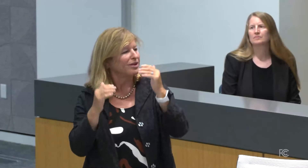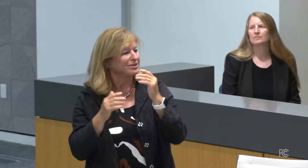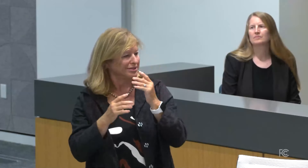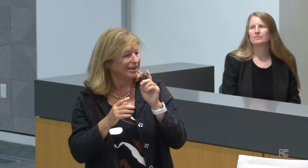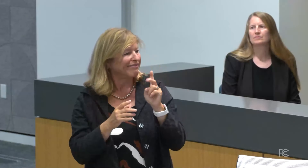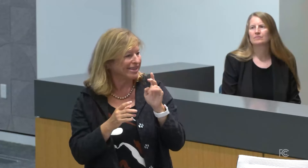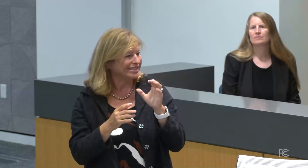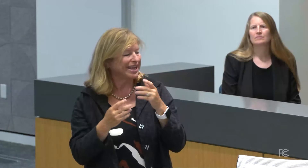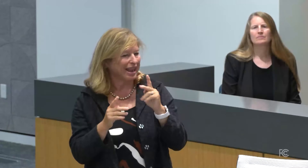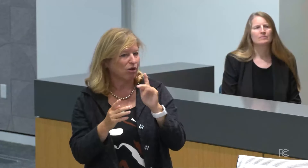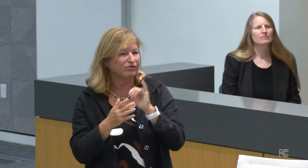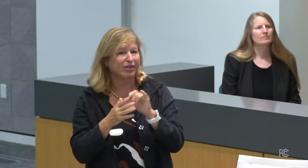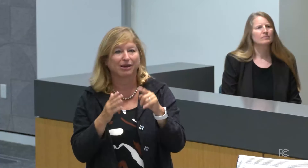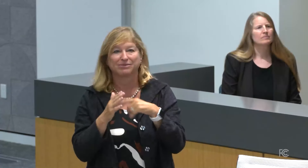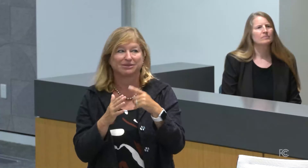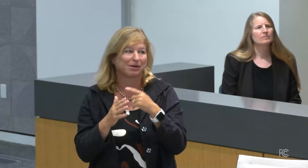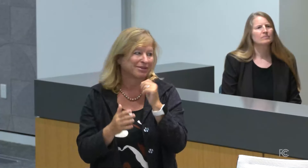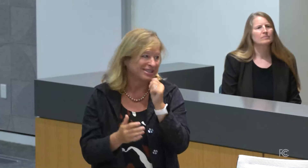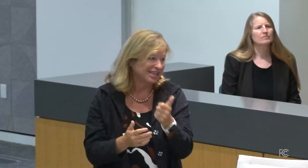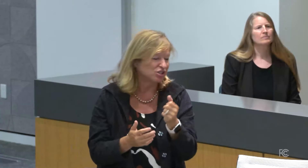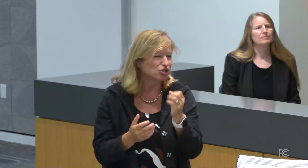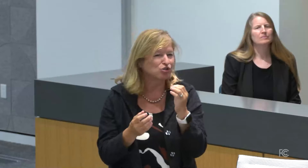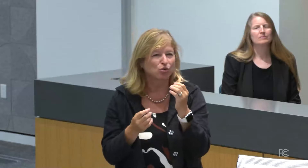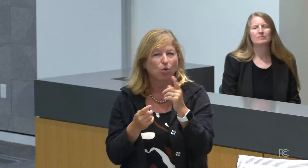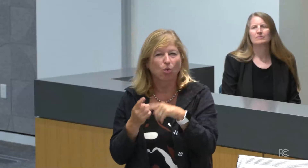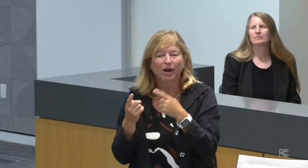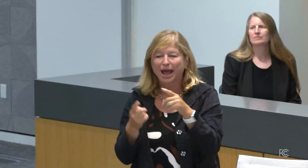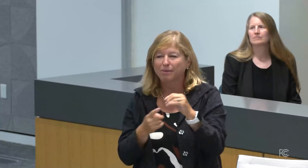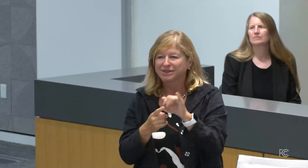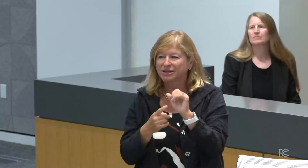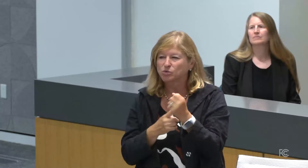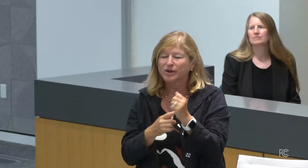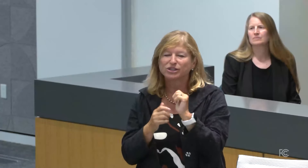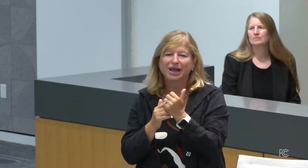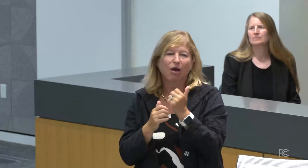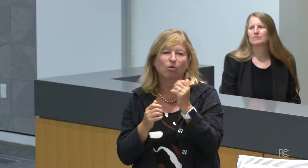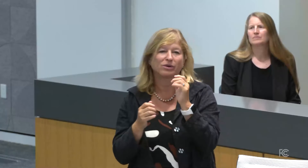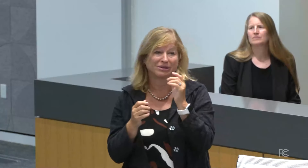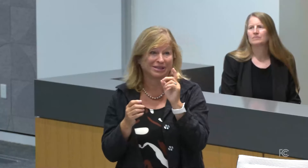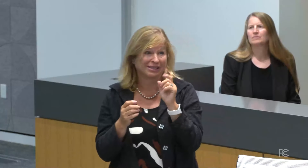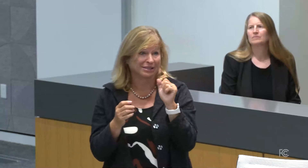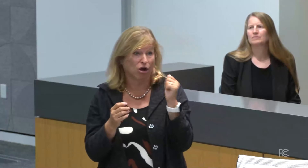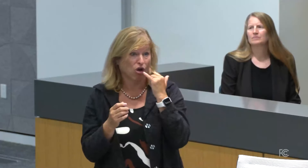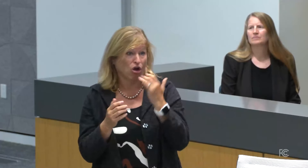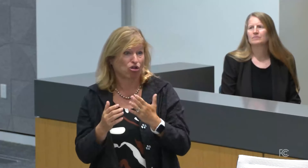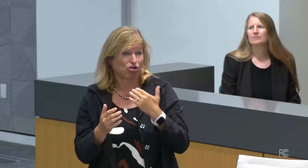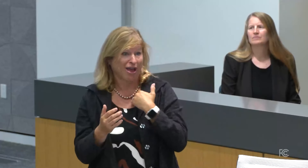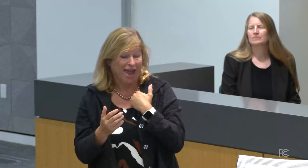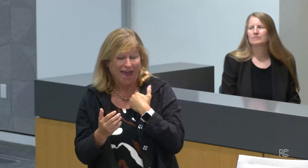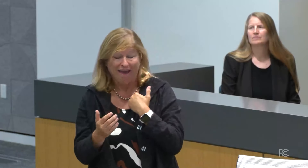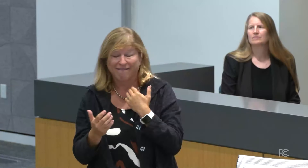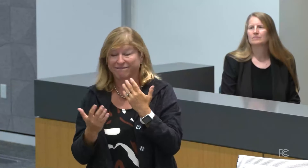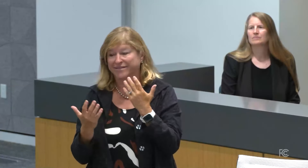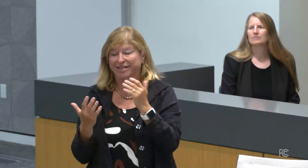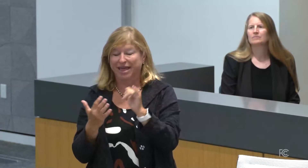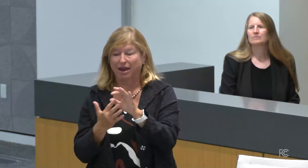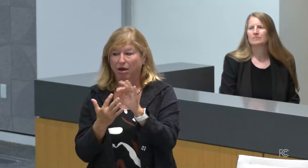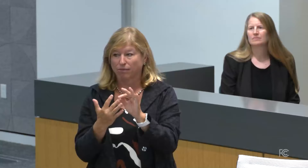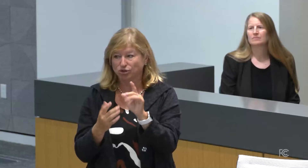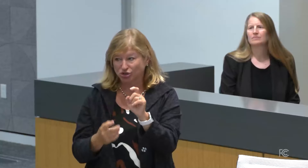IS WHAT DOES A CALLER DO OR CALL CENTER DO IF A CALLER CALLS IN AND NEEDS TO BE TRANSFERRED TO A MORE EXPERIENCED INDIVIDUAL? IT MAY HAVE BEEN TOM OR IT